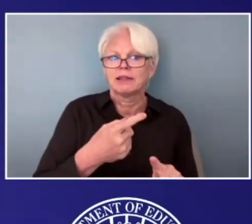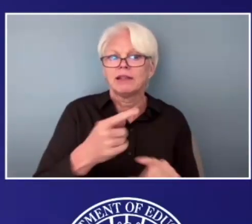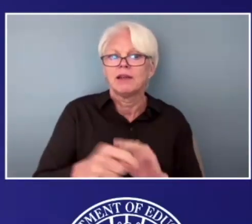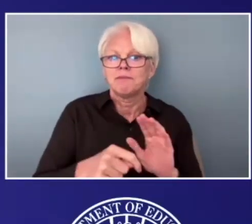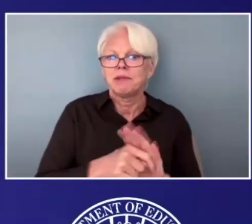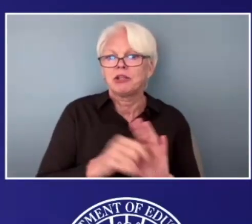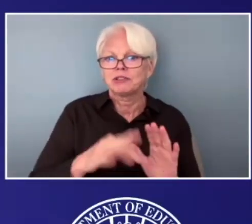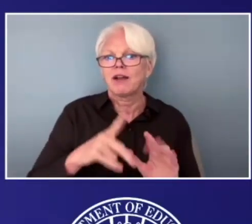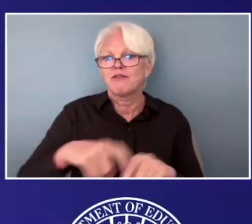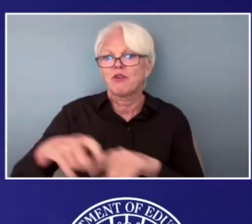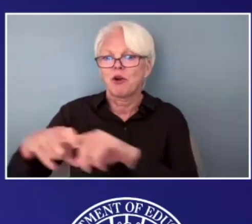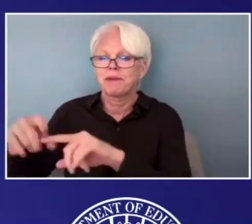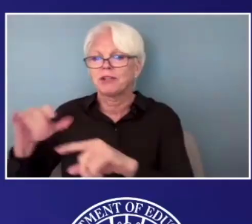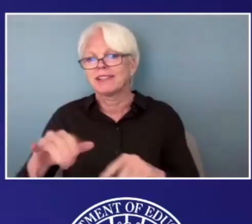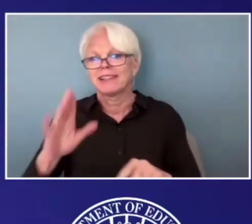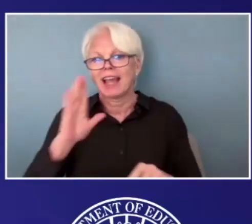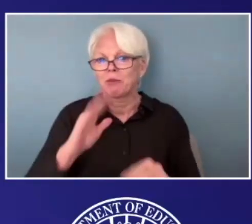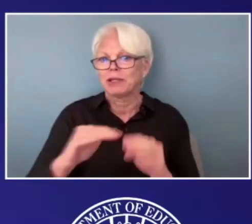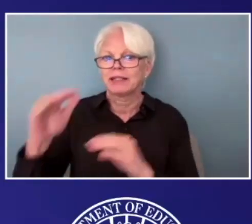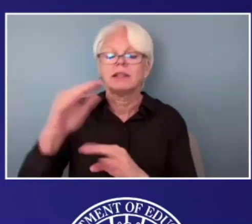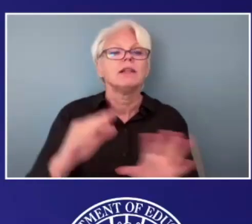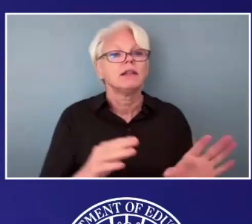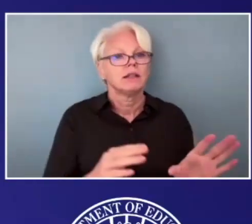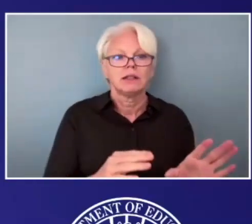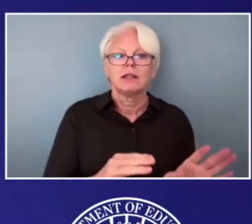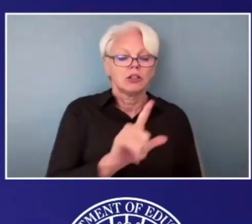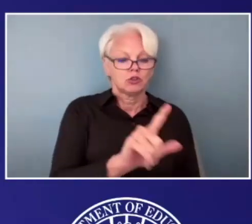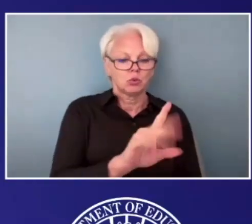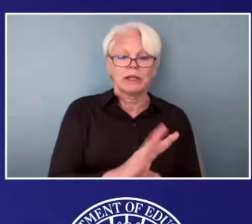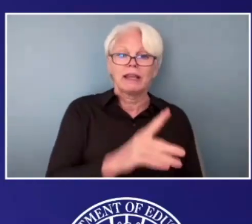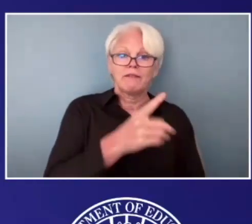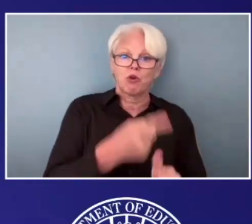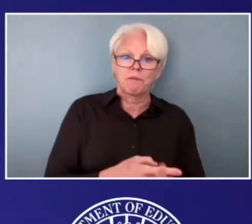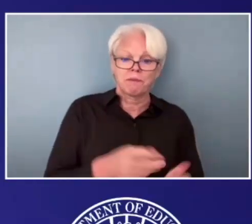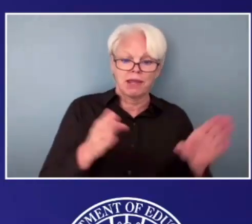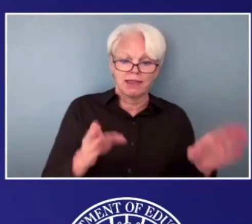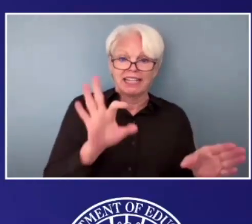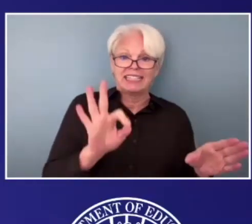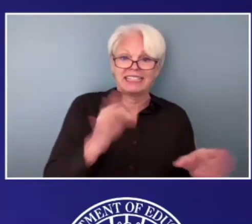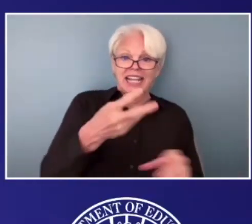It's nine months within a 24-month period, the clock starting on the first month.